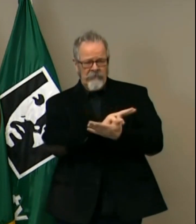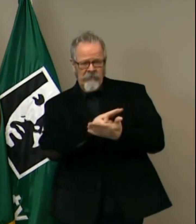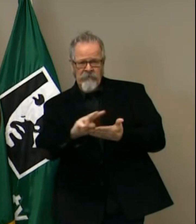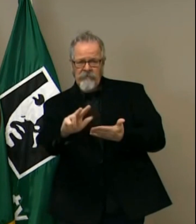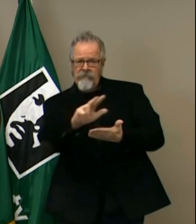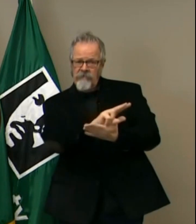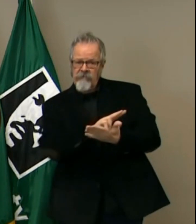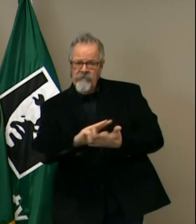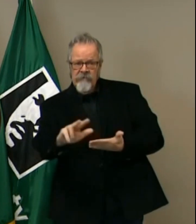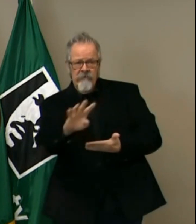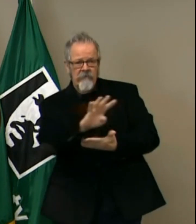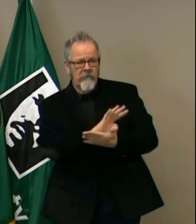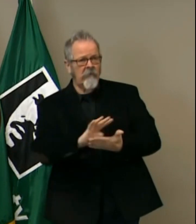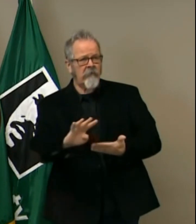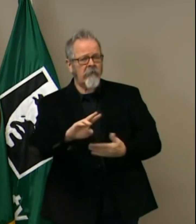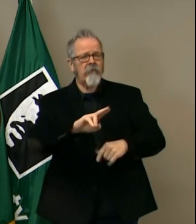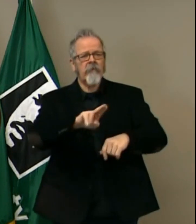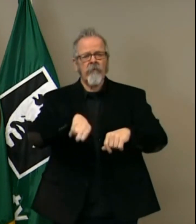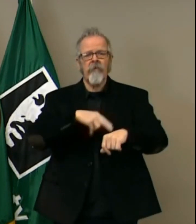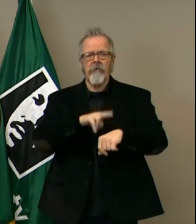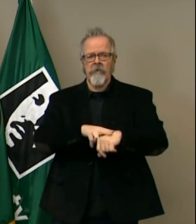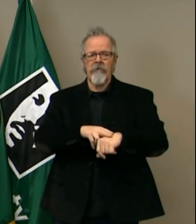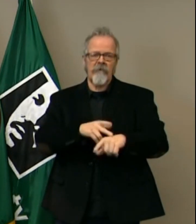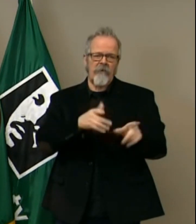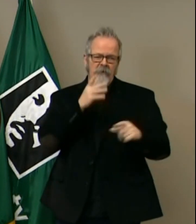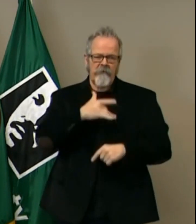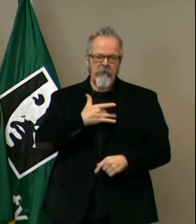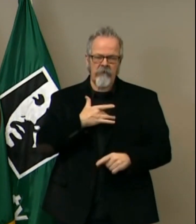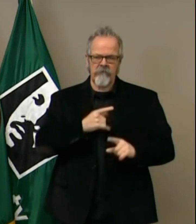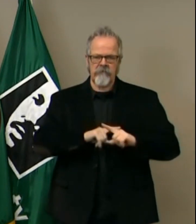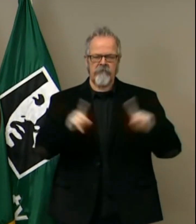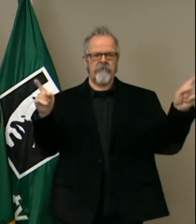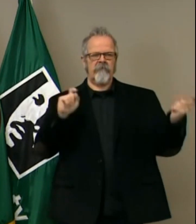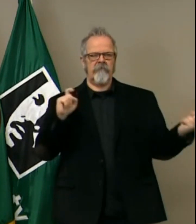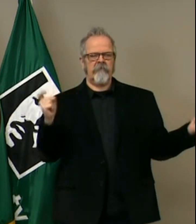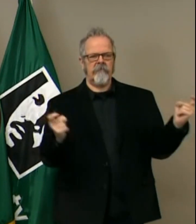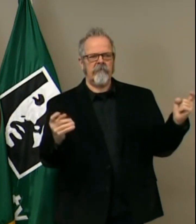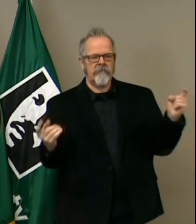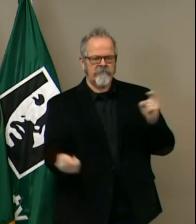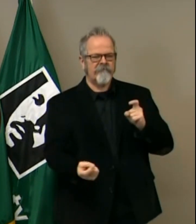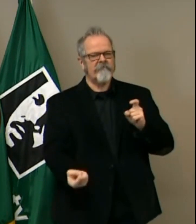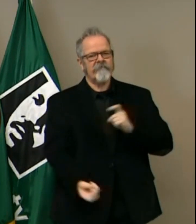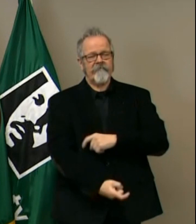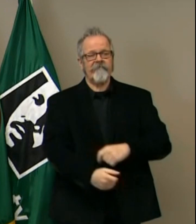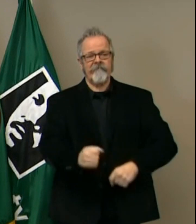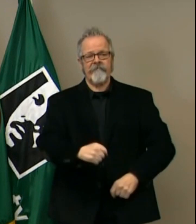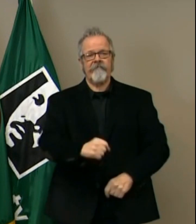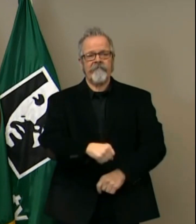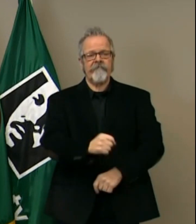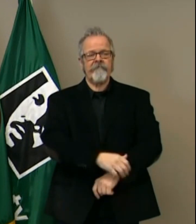be announcing both mandatory rules in this regard and a request for